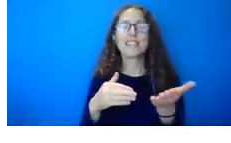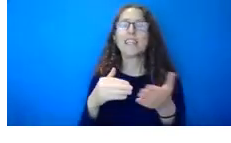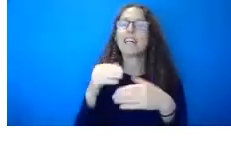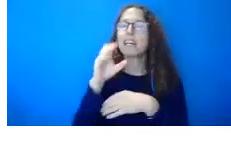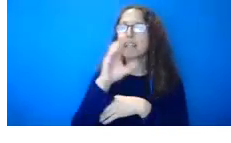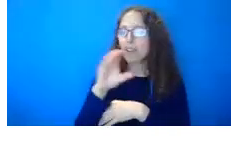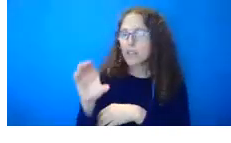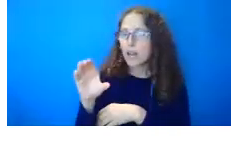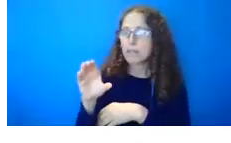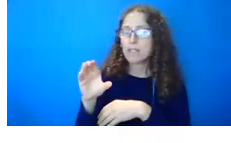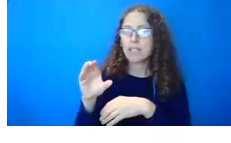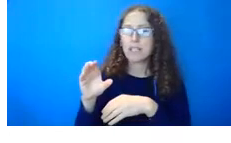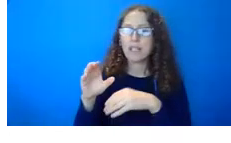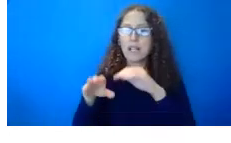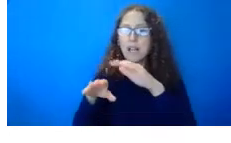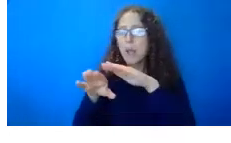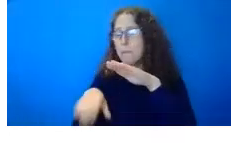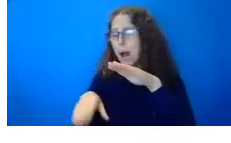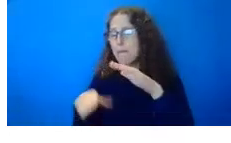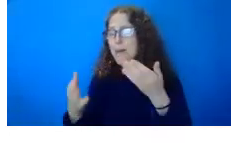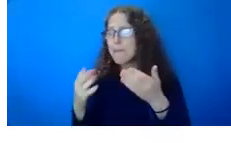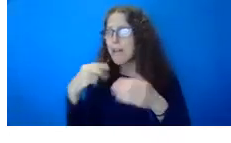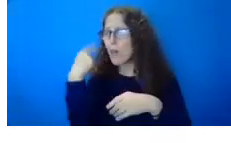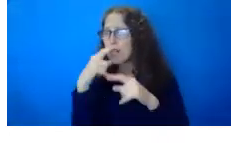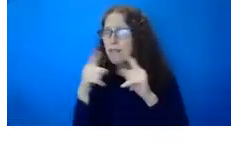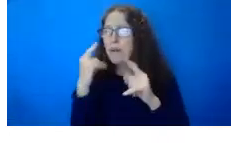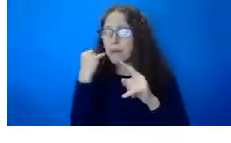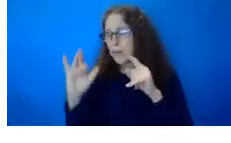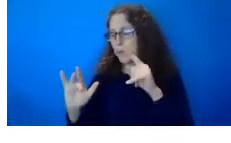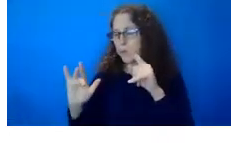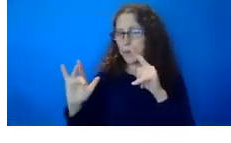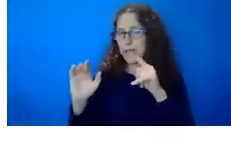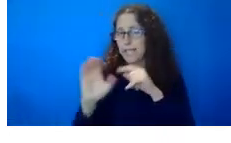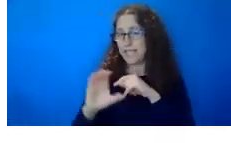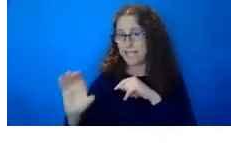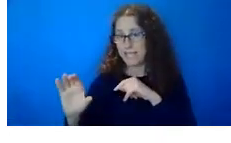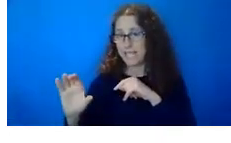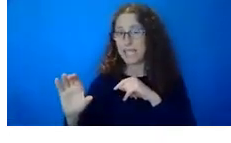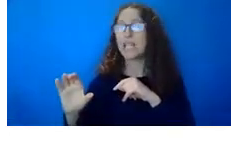WELL.